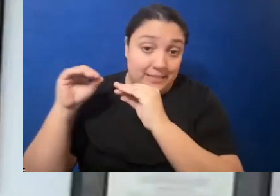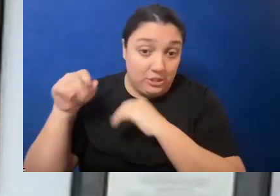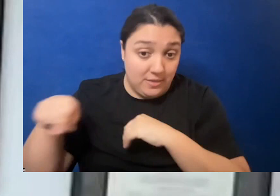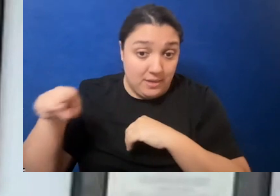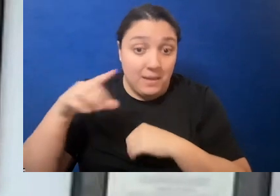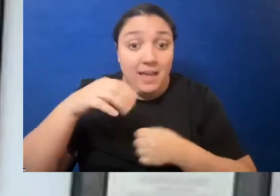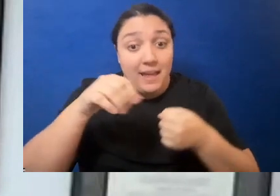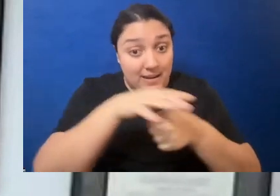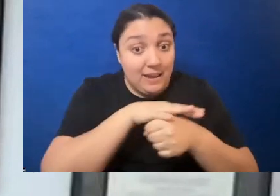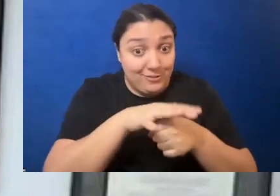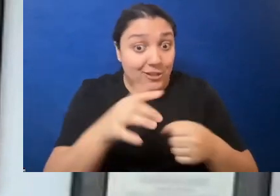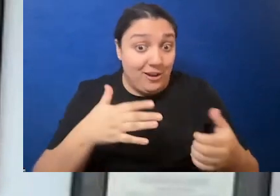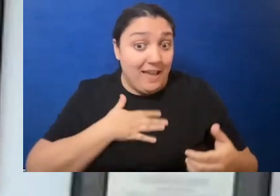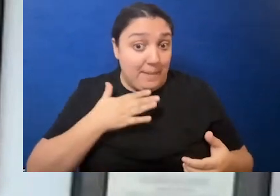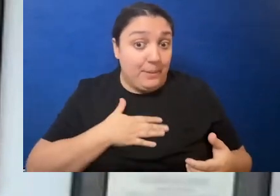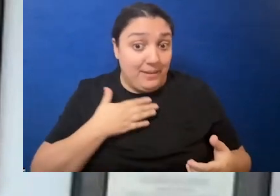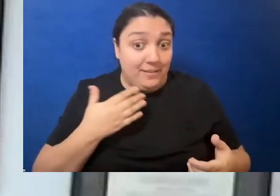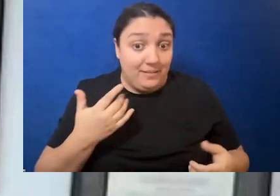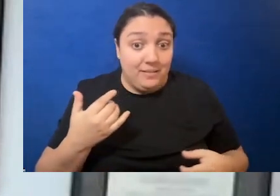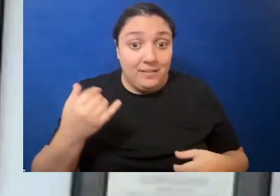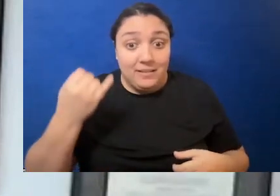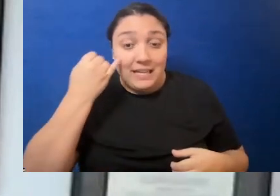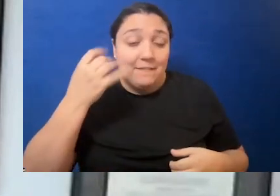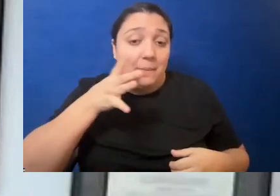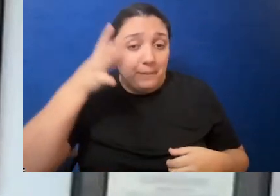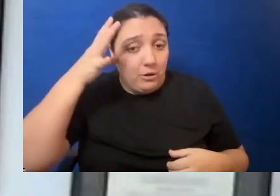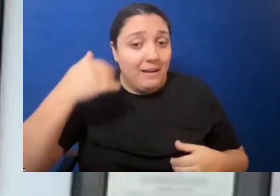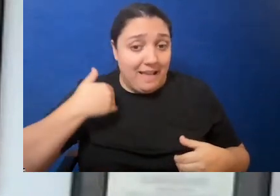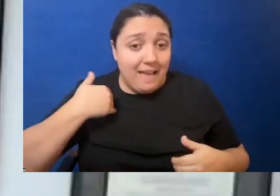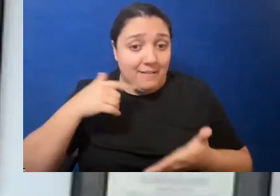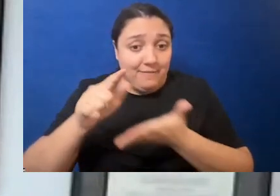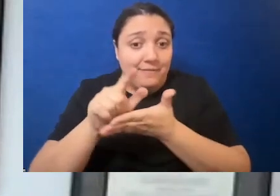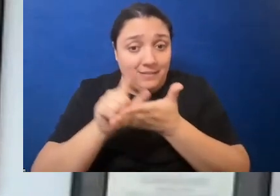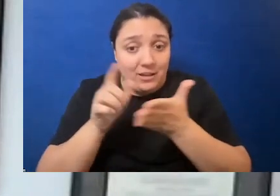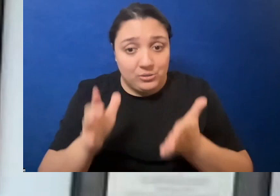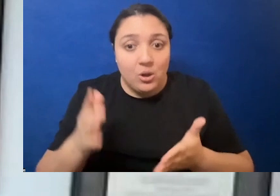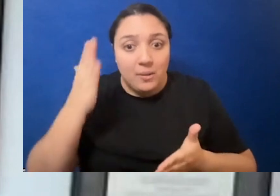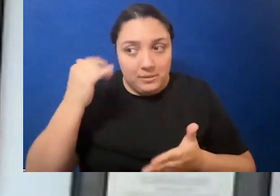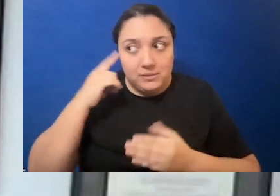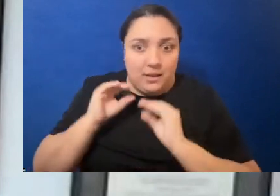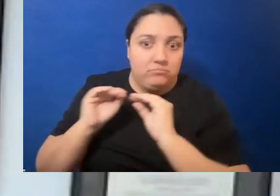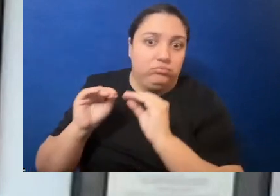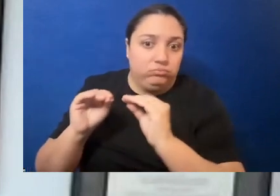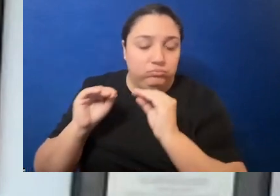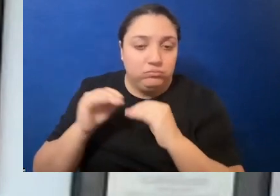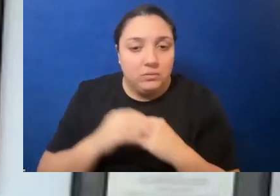I WILL TRY TO EDUCATE THEM AND THE DISTRICTS ARE HAPPY THAT THE PARENTS HAVE THE COUNSEL.